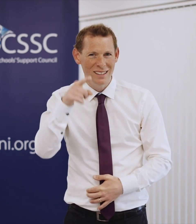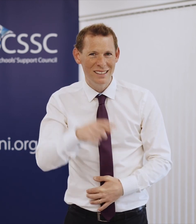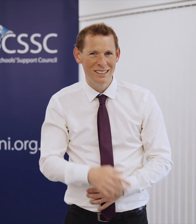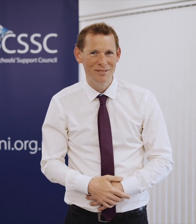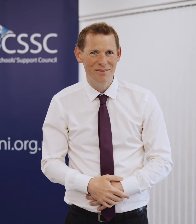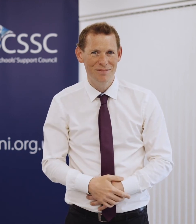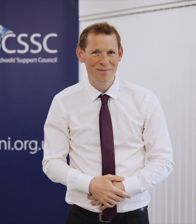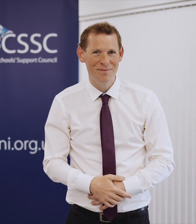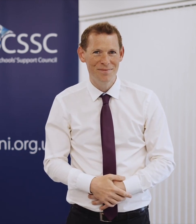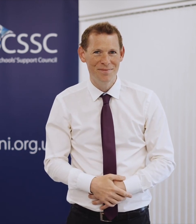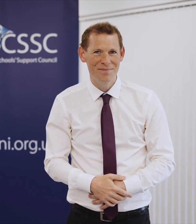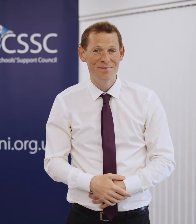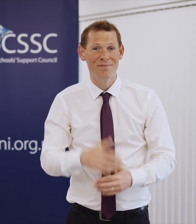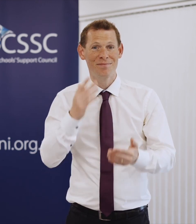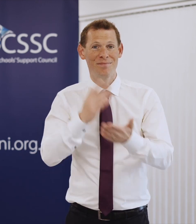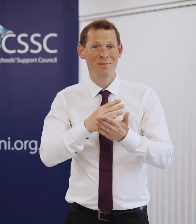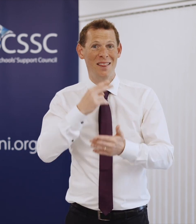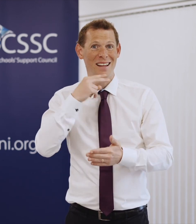Okay, so what do you think that word was that I was pronouncing.